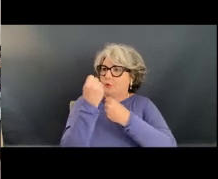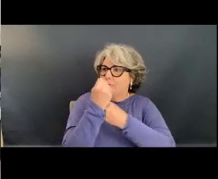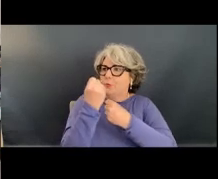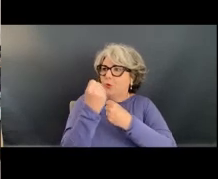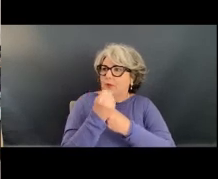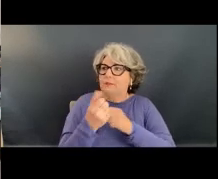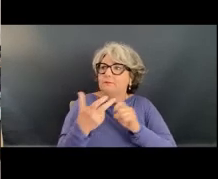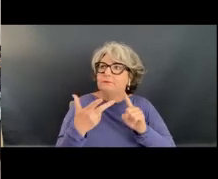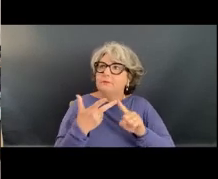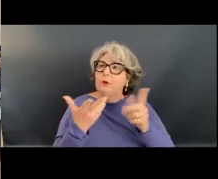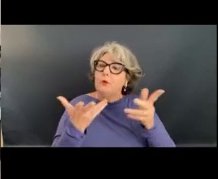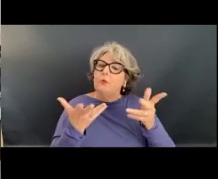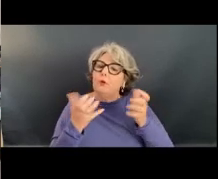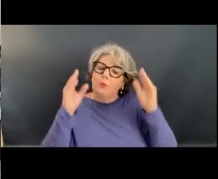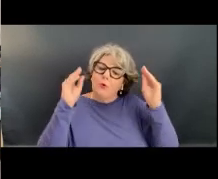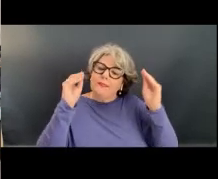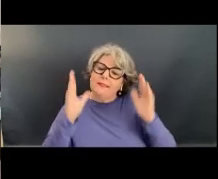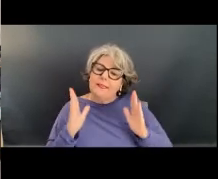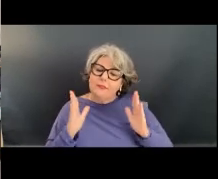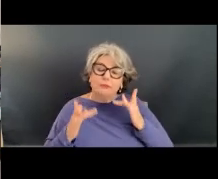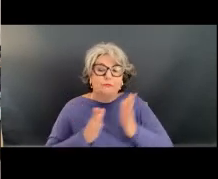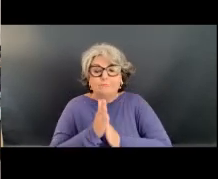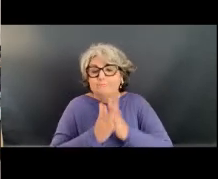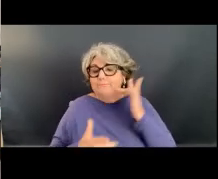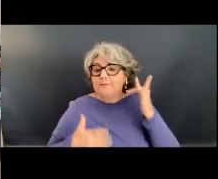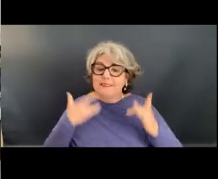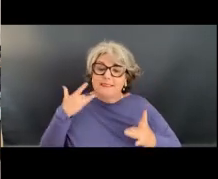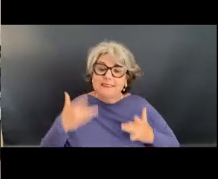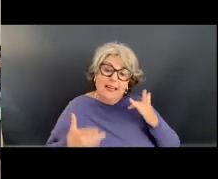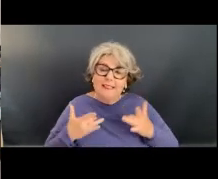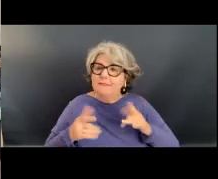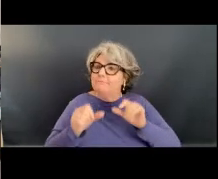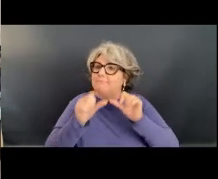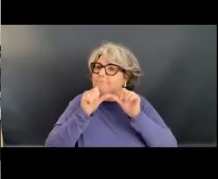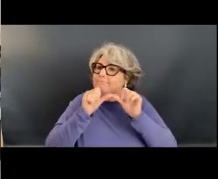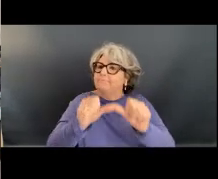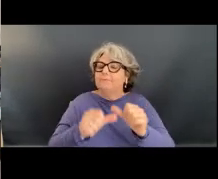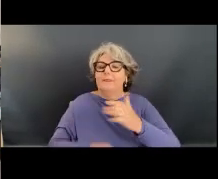We want teachers to be excited and to sustain that joy in teaching.